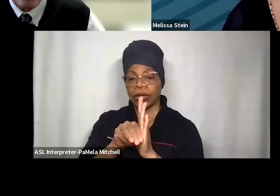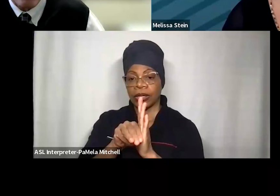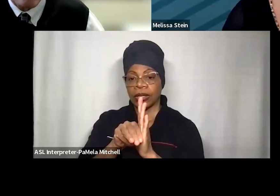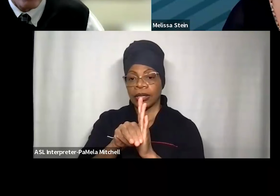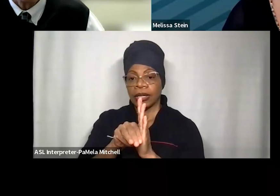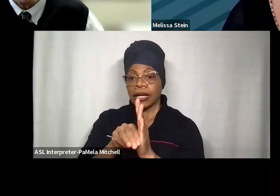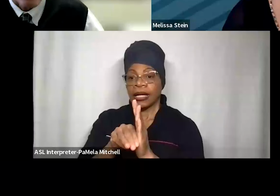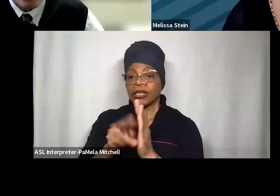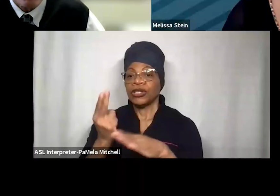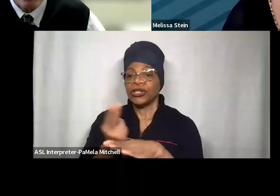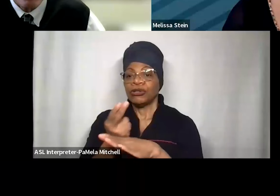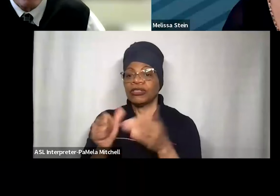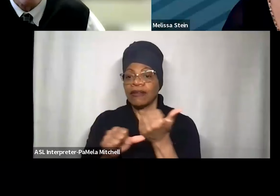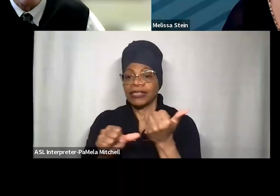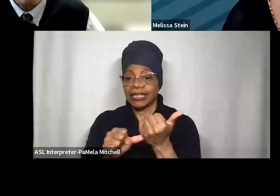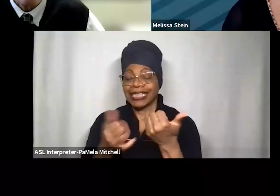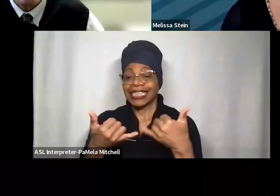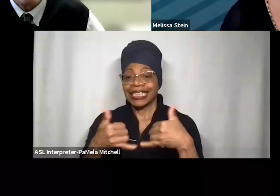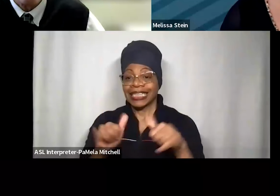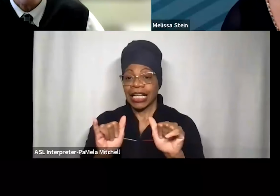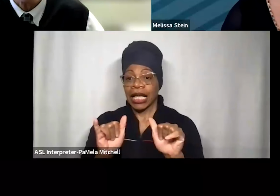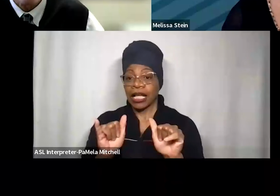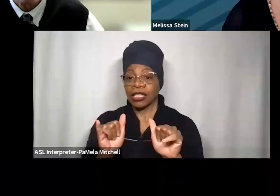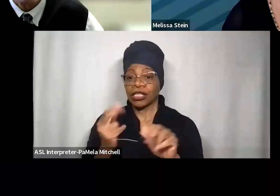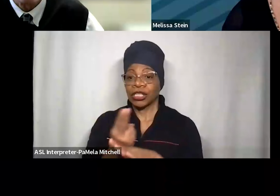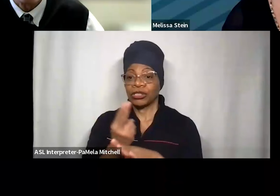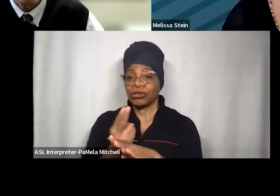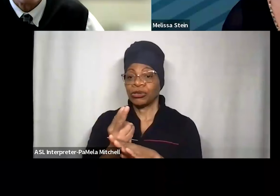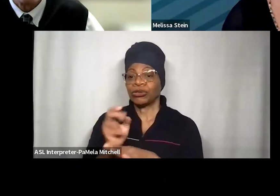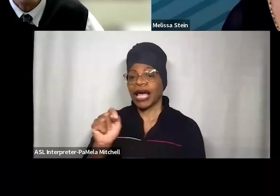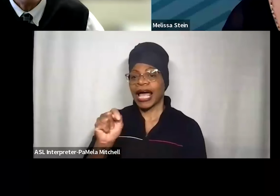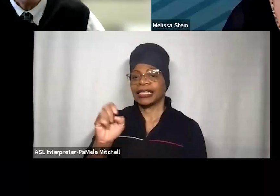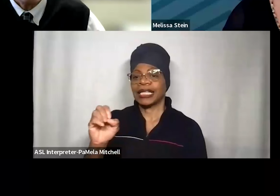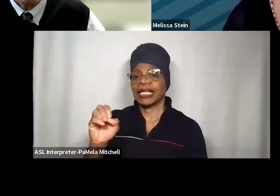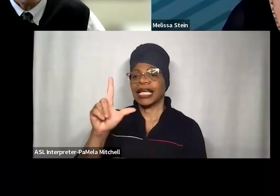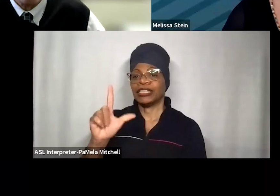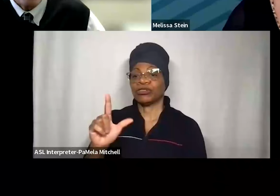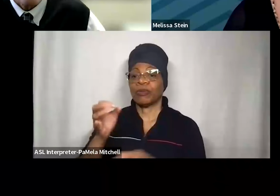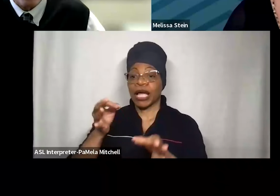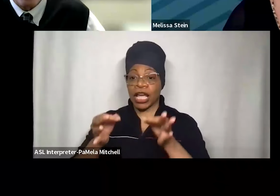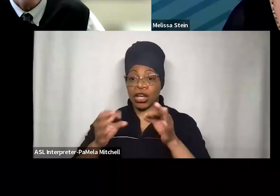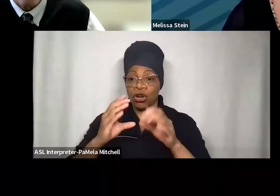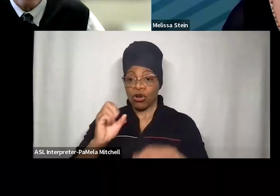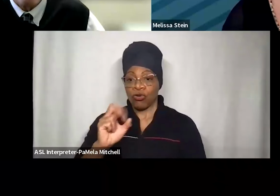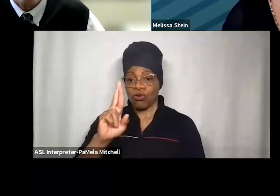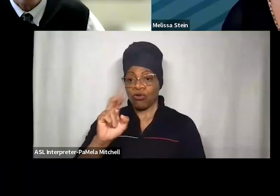is still viable as an instrument in criminal justice settings to immediately identify the need